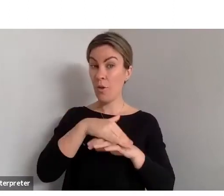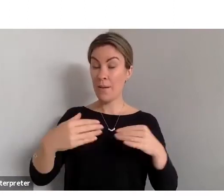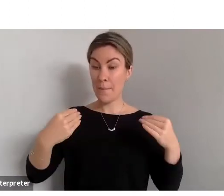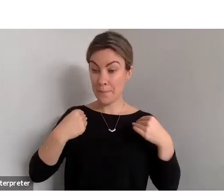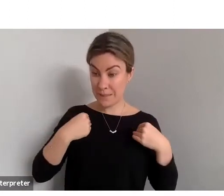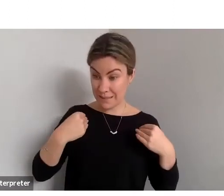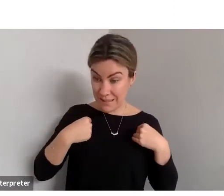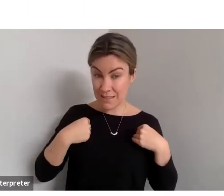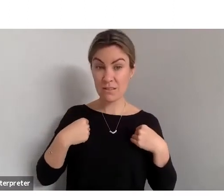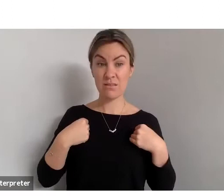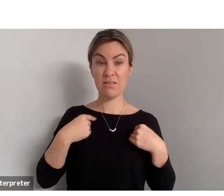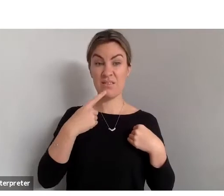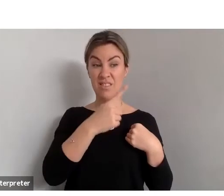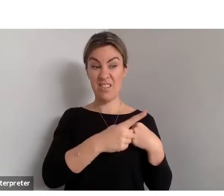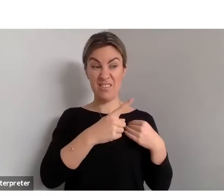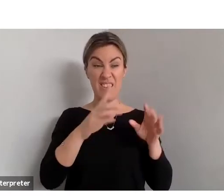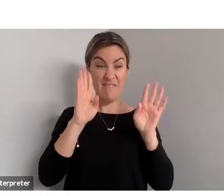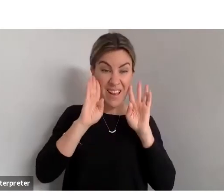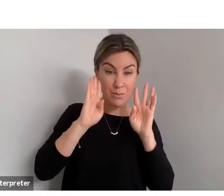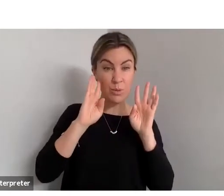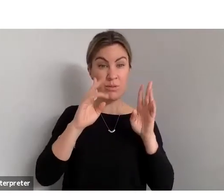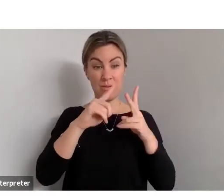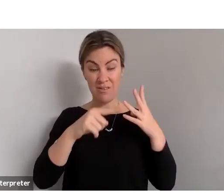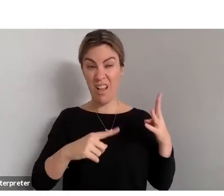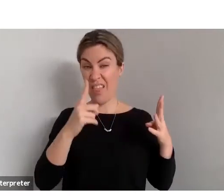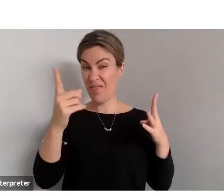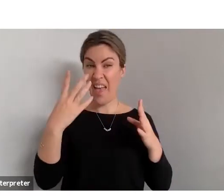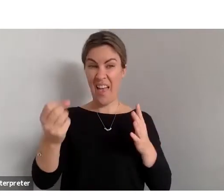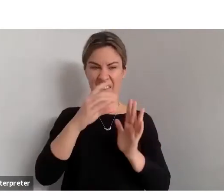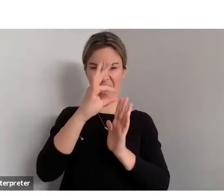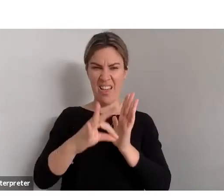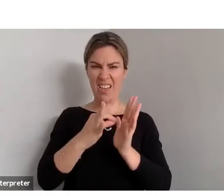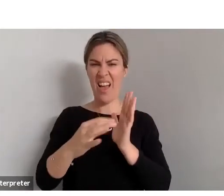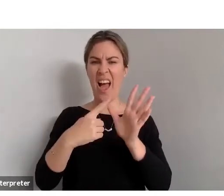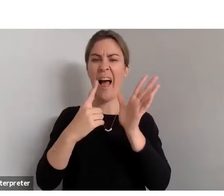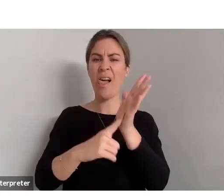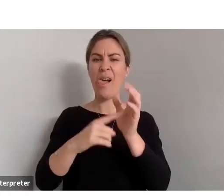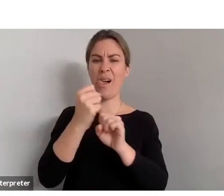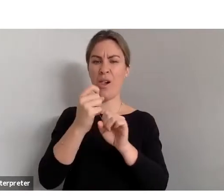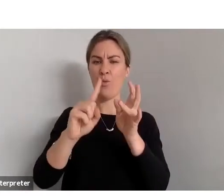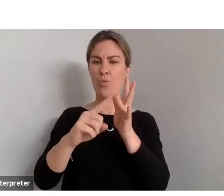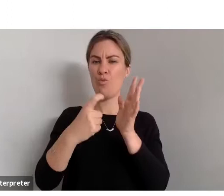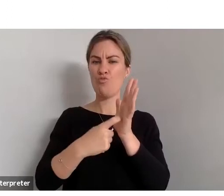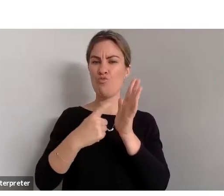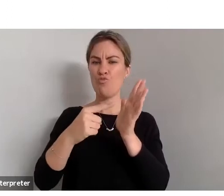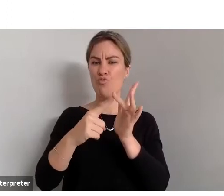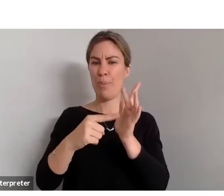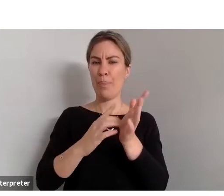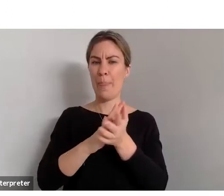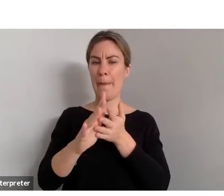algorithms, they have things that they are doing. Having your About Me section filled out will link people back to